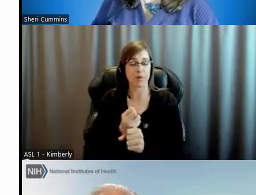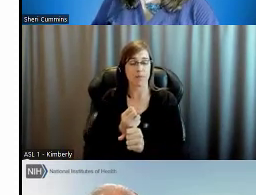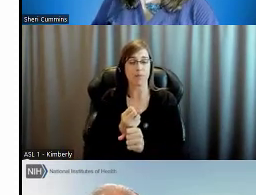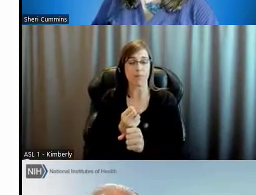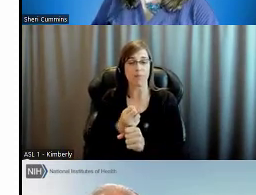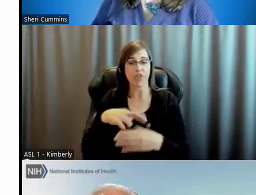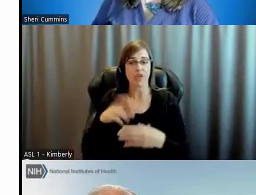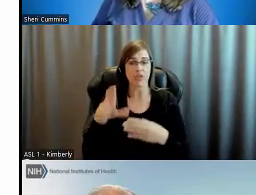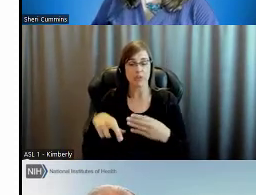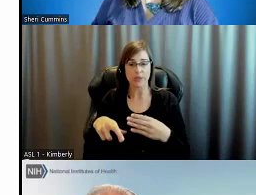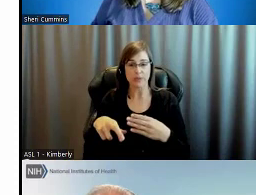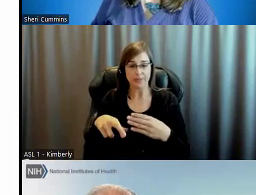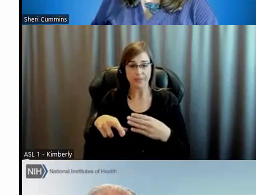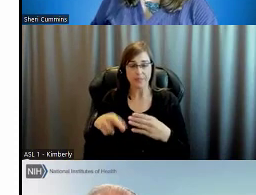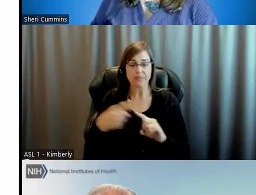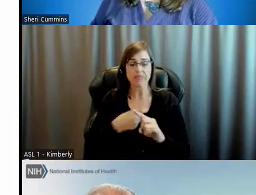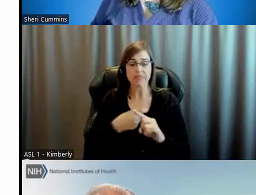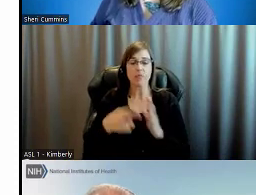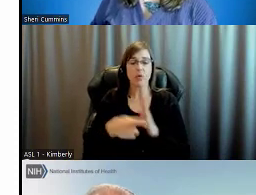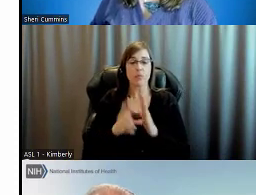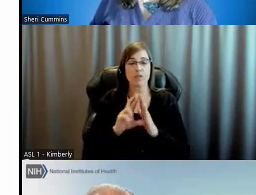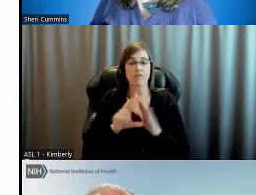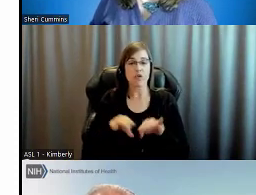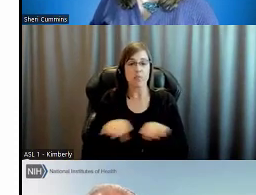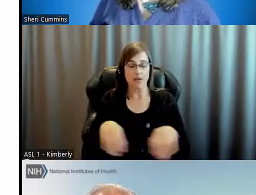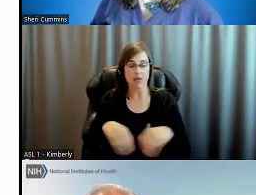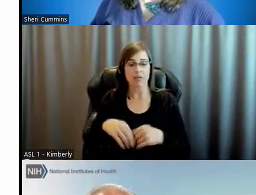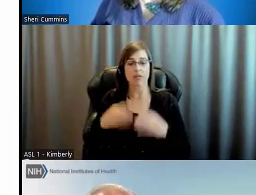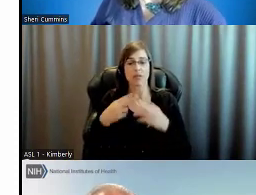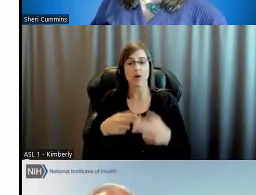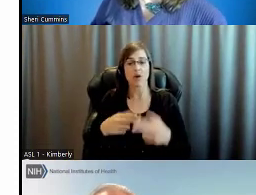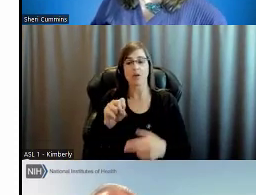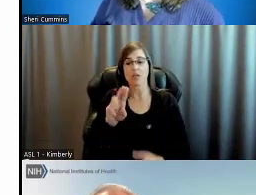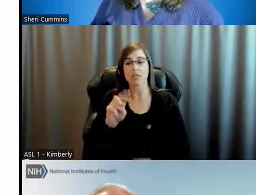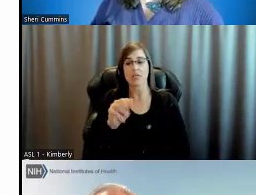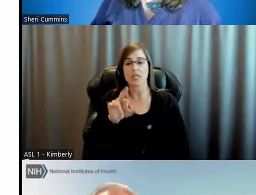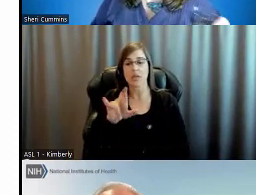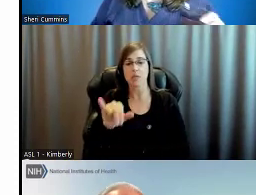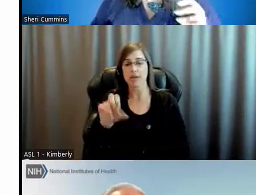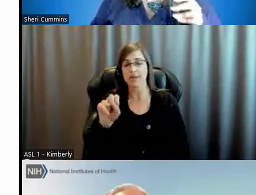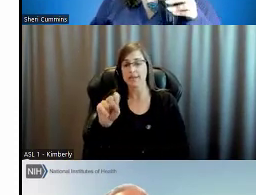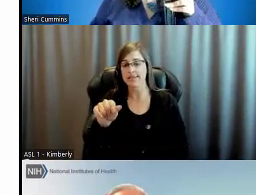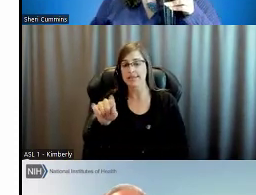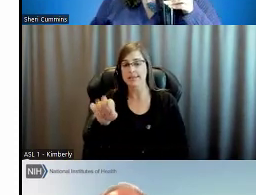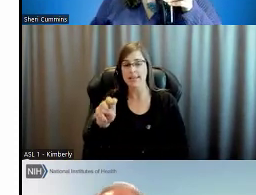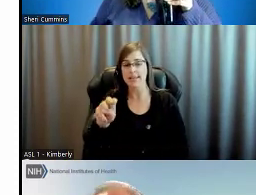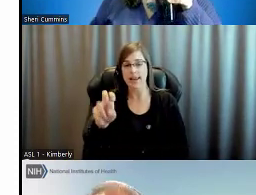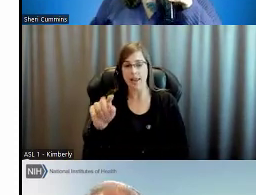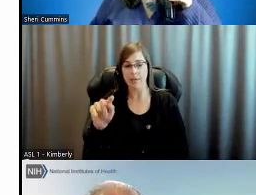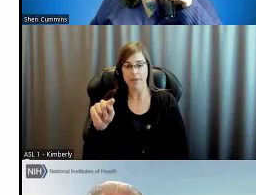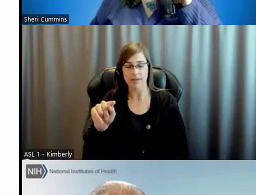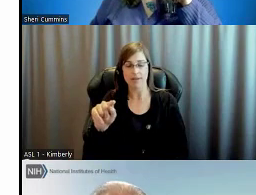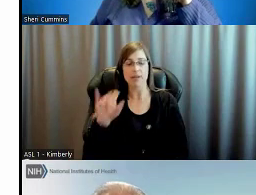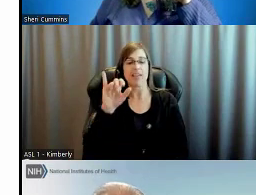from the review panel in what's called a summary statement, and that's what a Program Officer